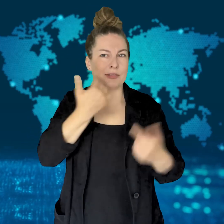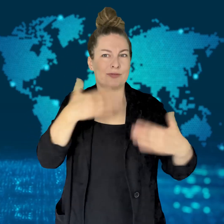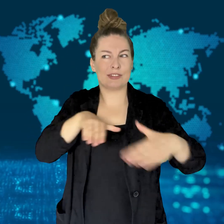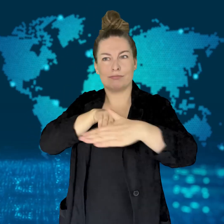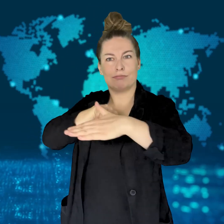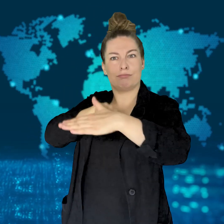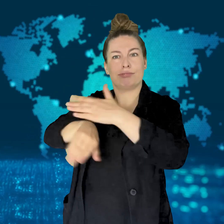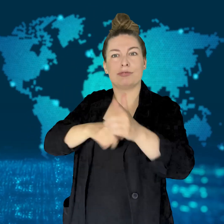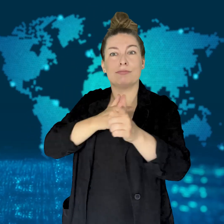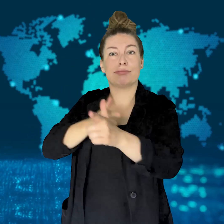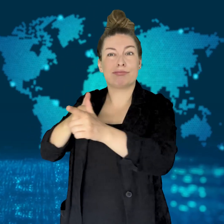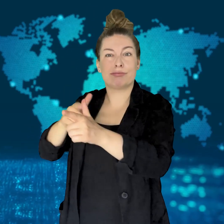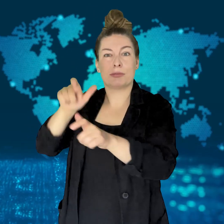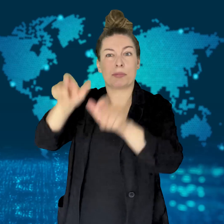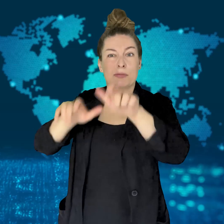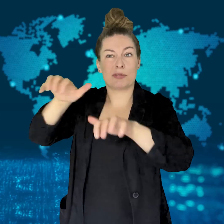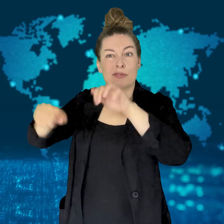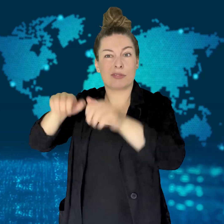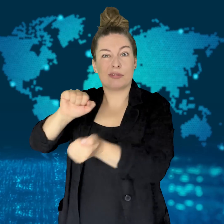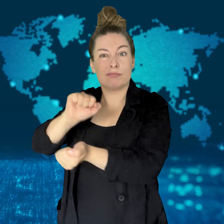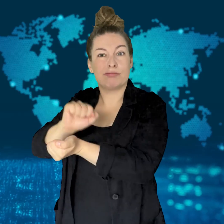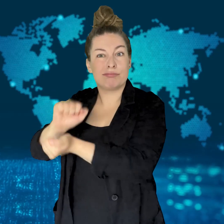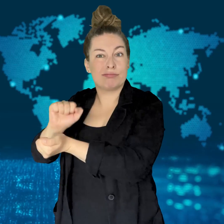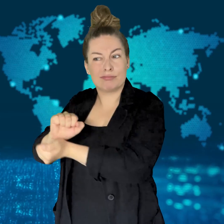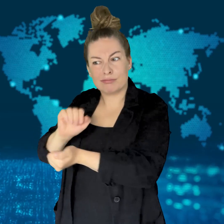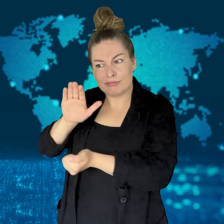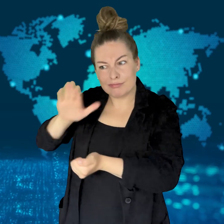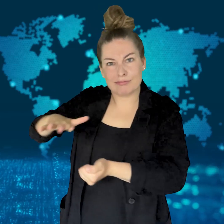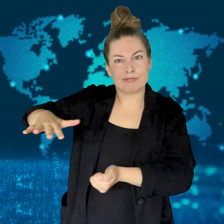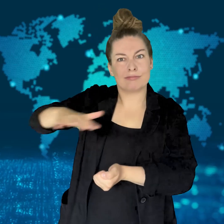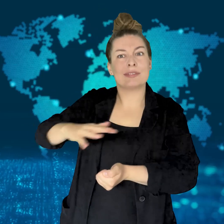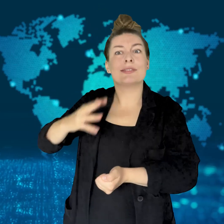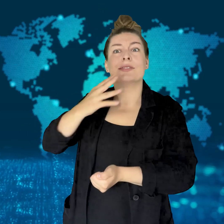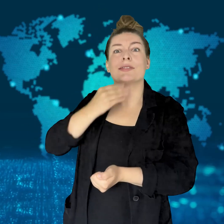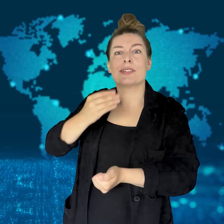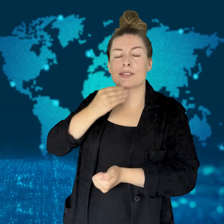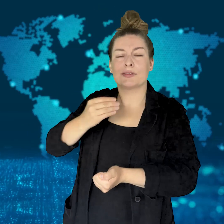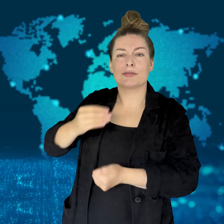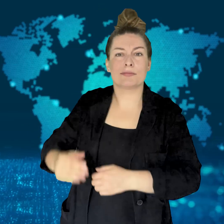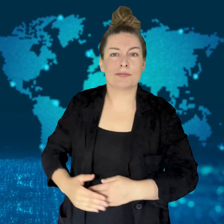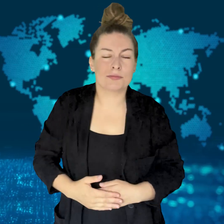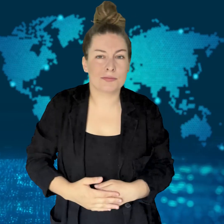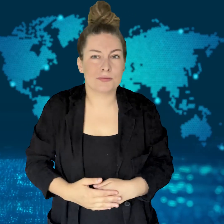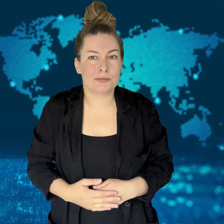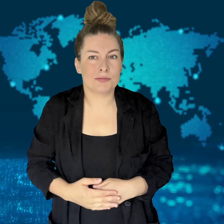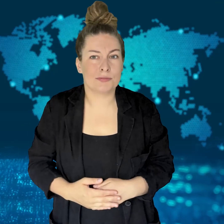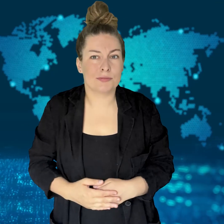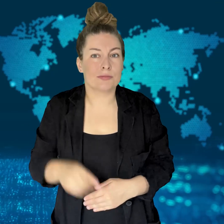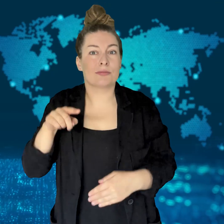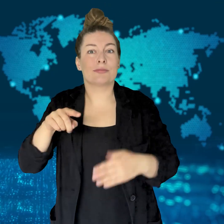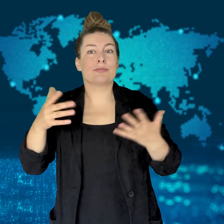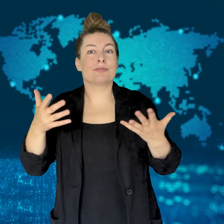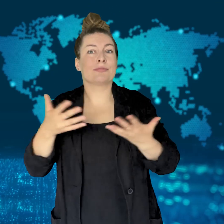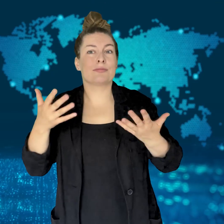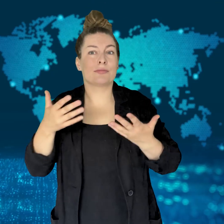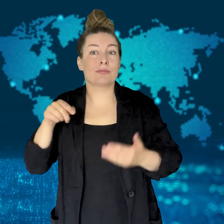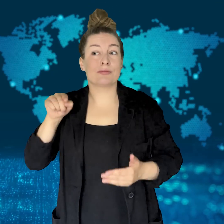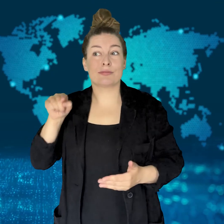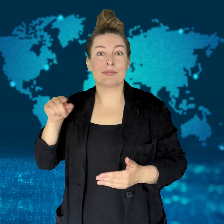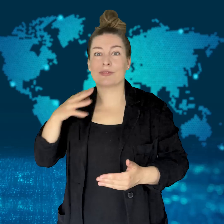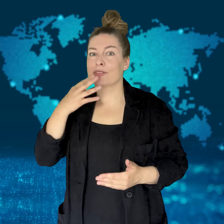the Hamas attack on Israeli soil.